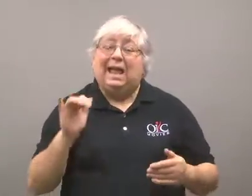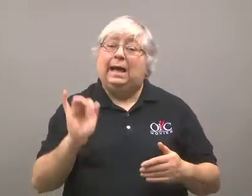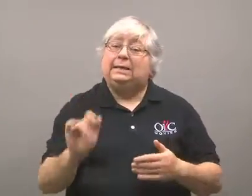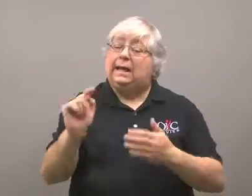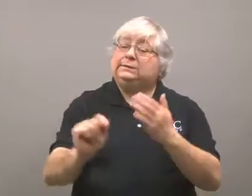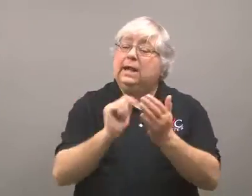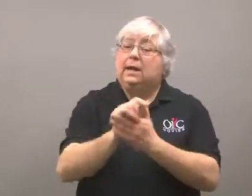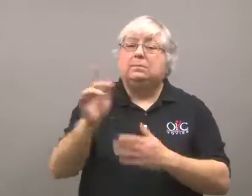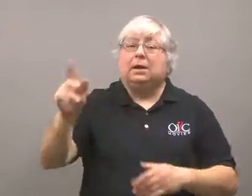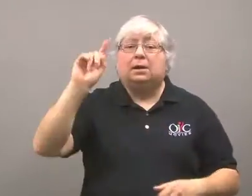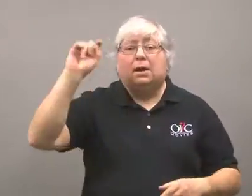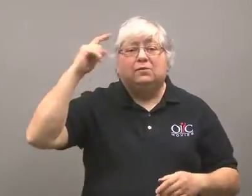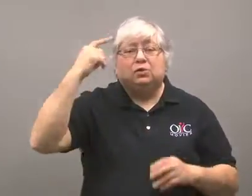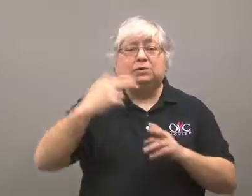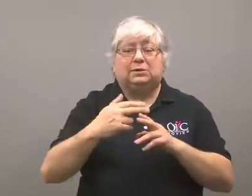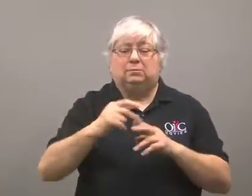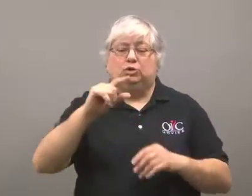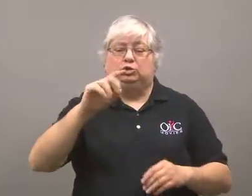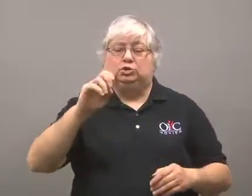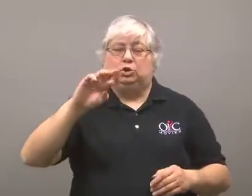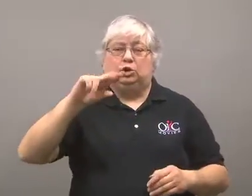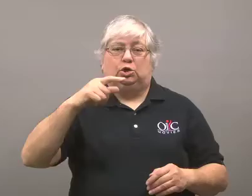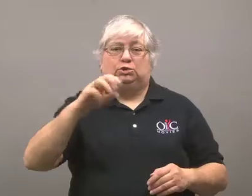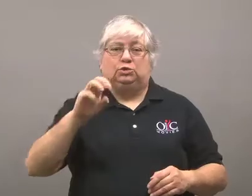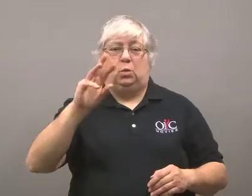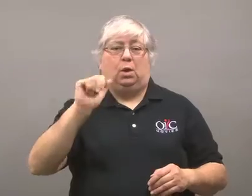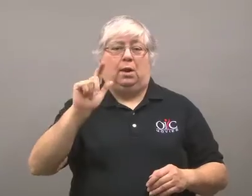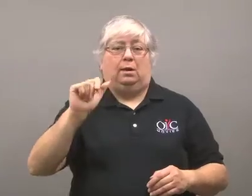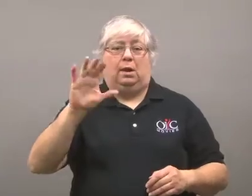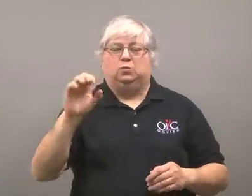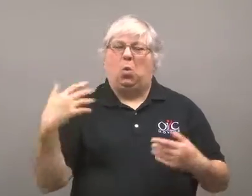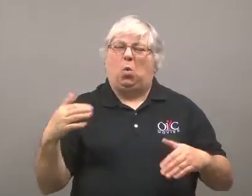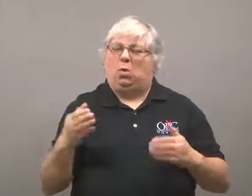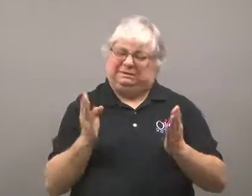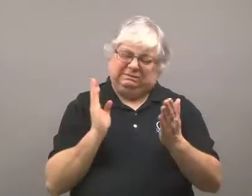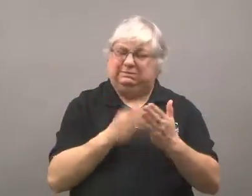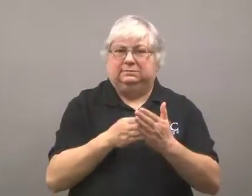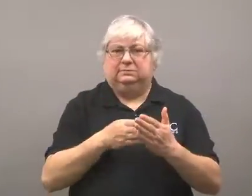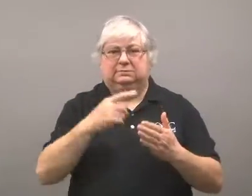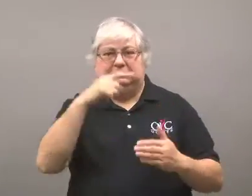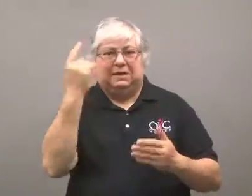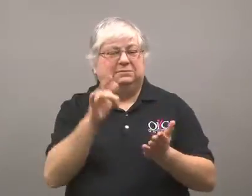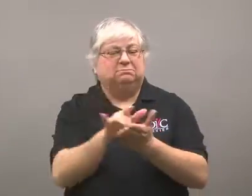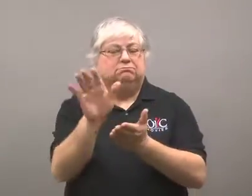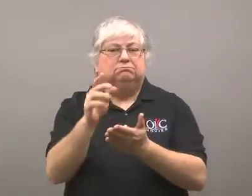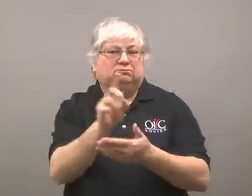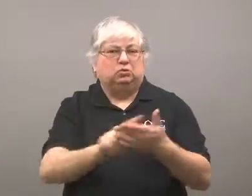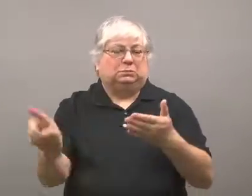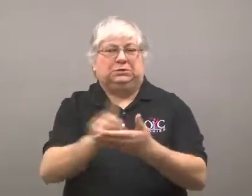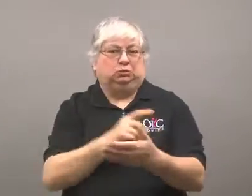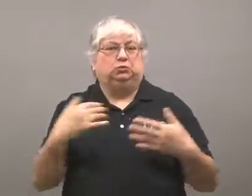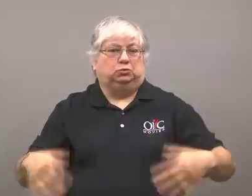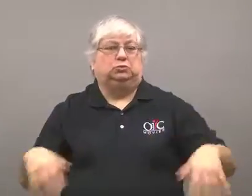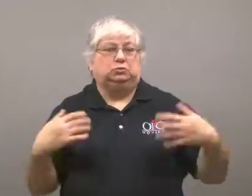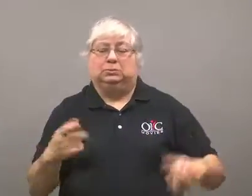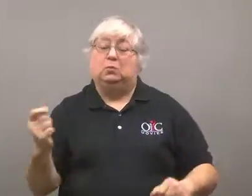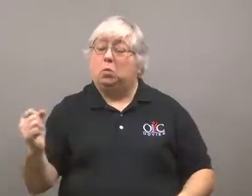George Wallace was the governor at that time, and he was extremely racist.